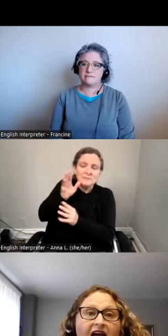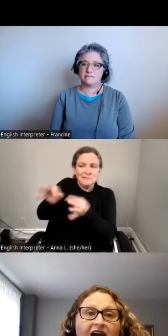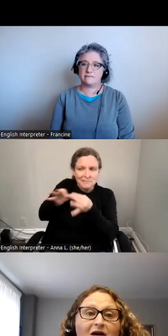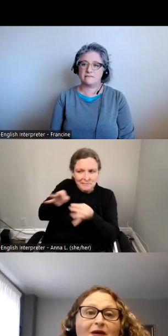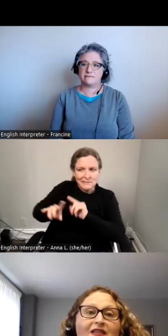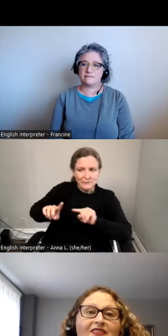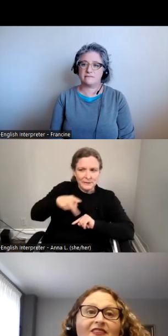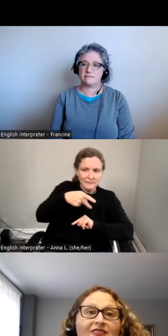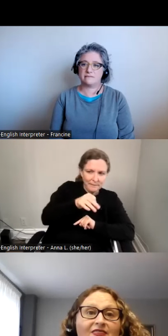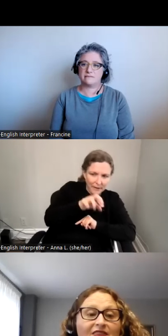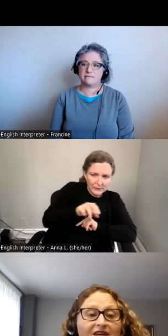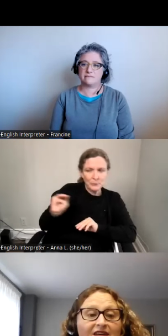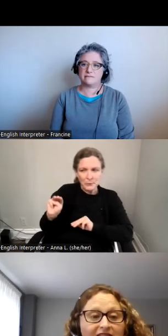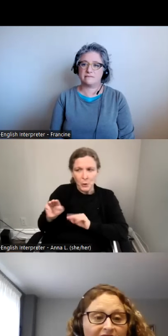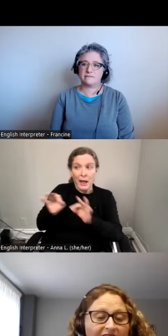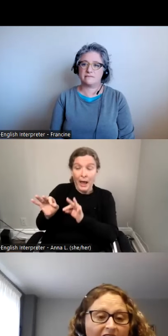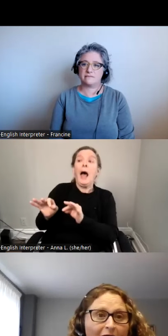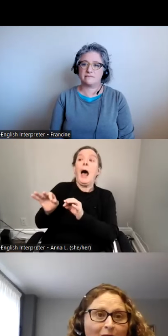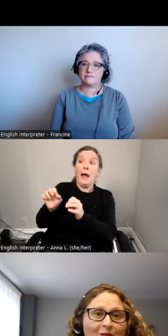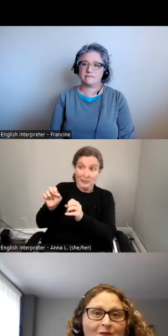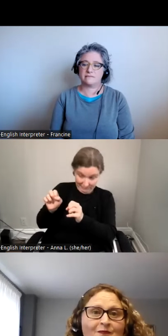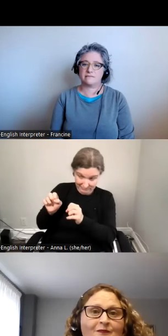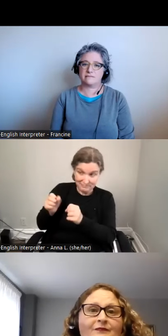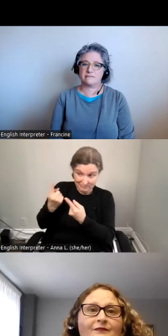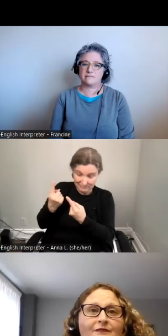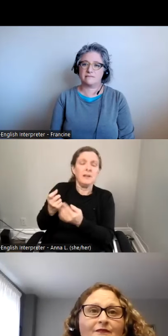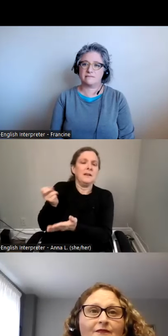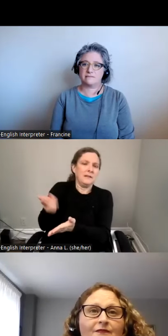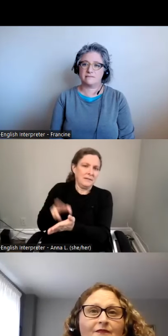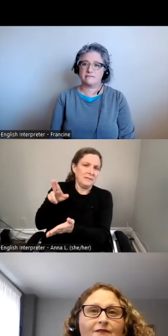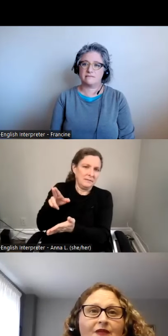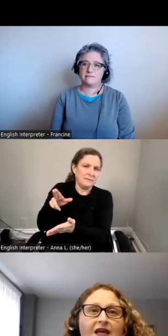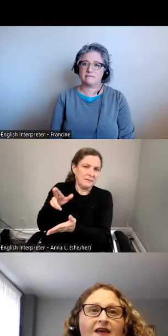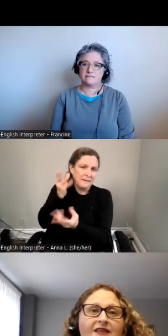This is half of the adult dose and is available with him formed consent